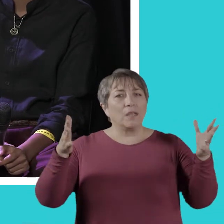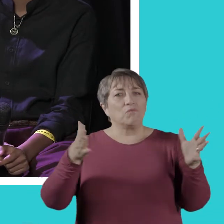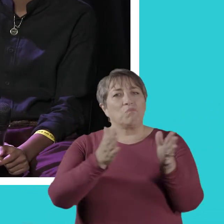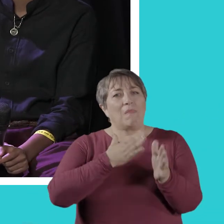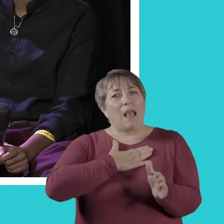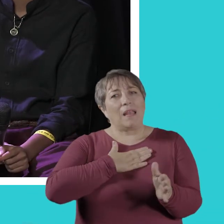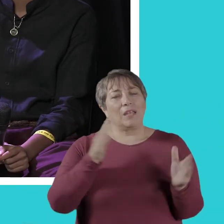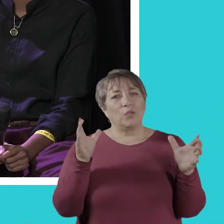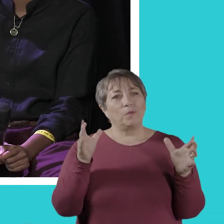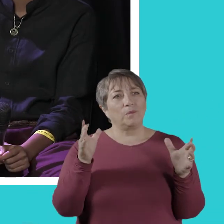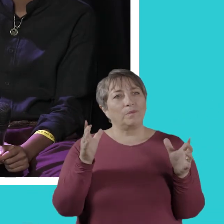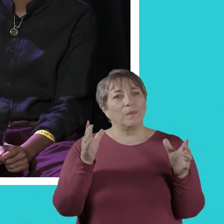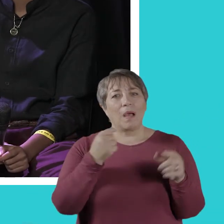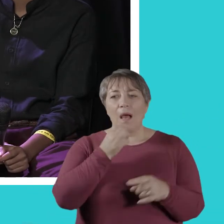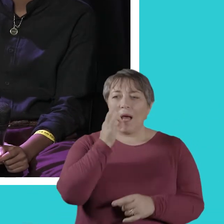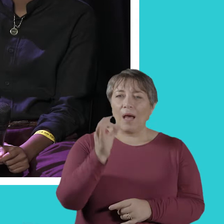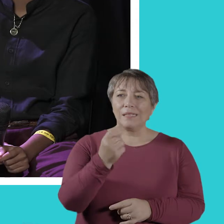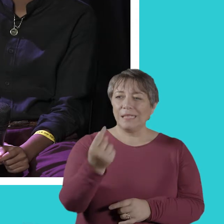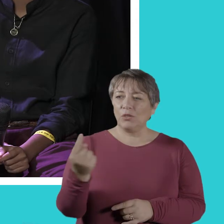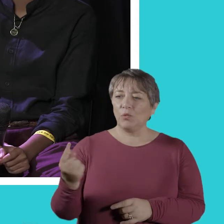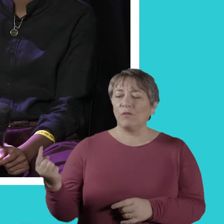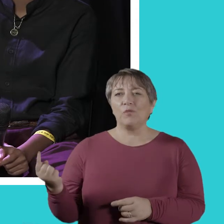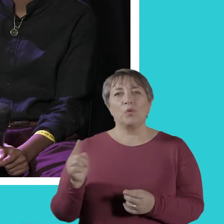on the panel's take on how you'd actually define those topics because I think it helps